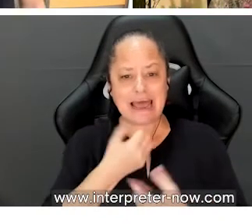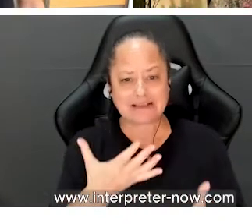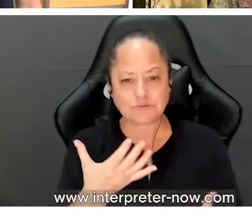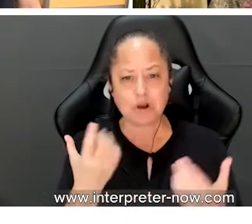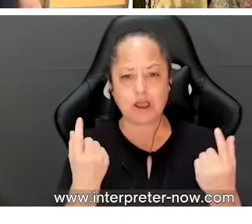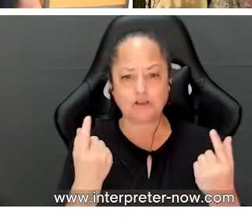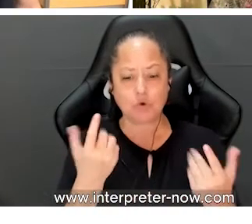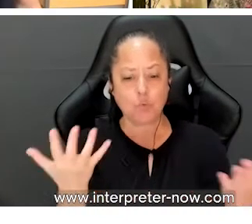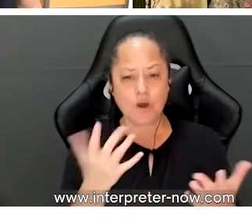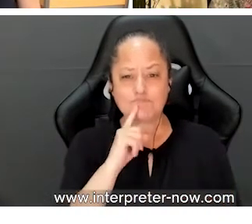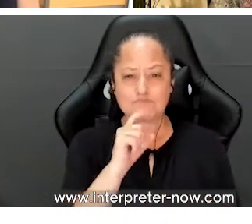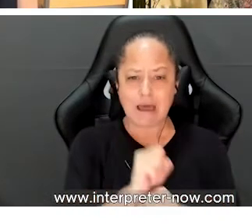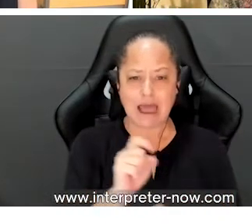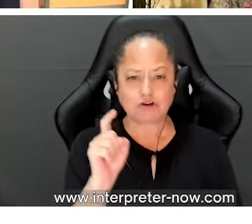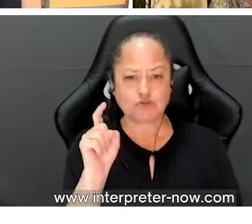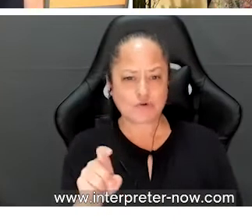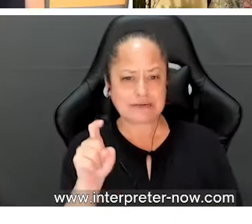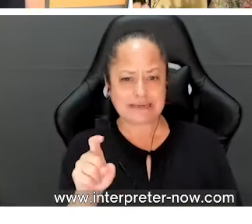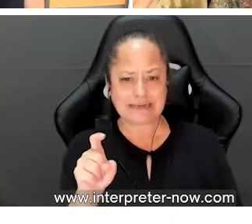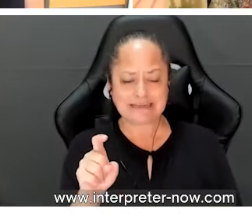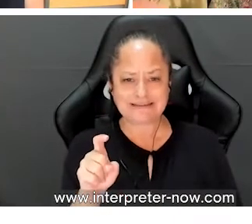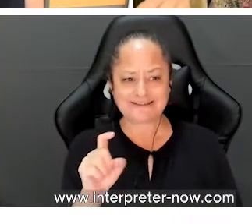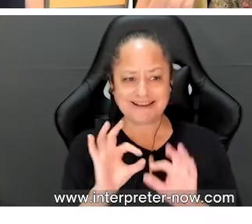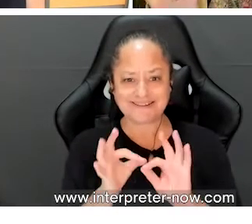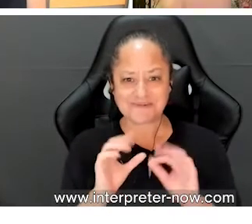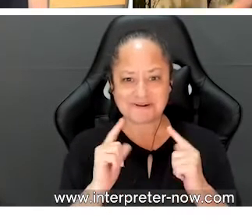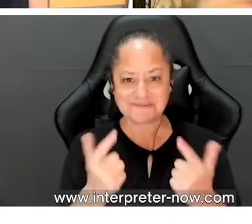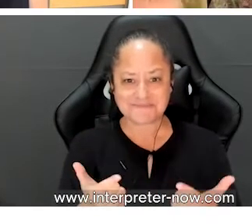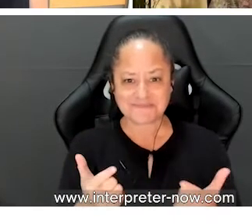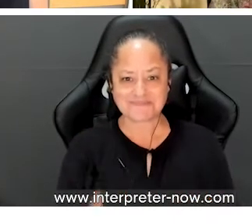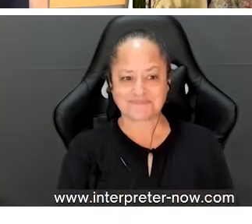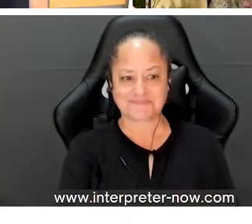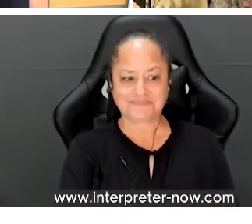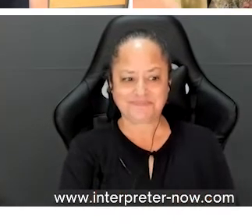that their actual needs are. Right?